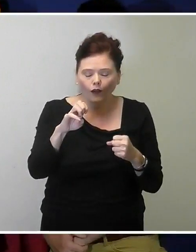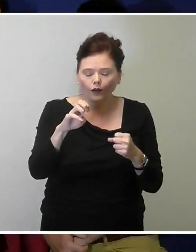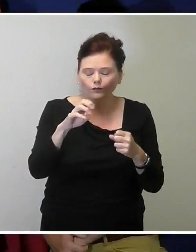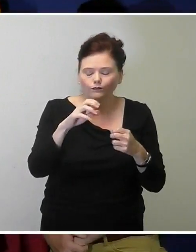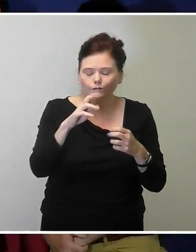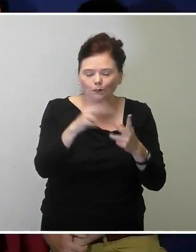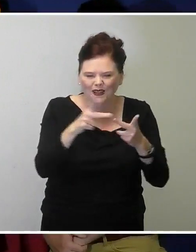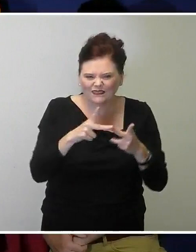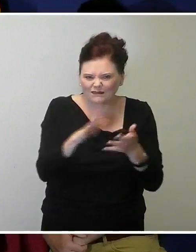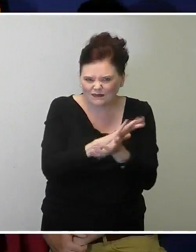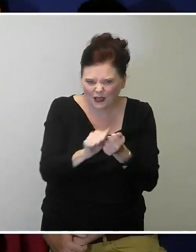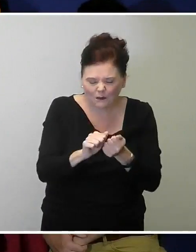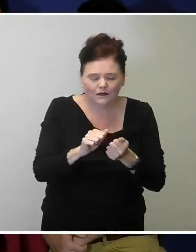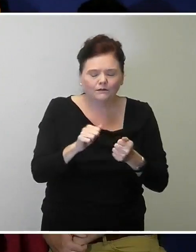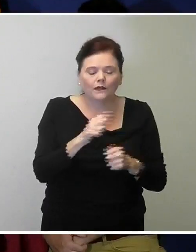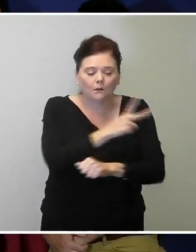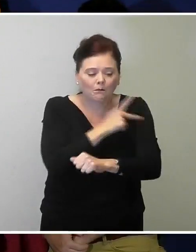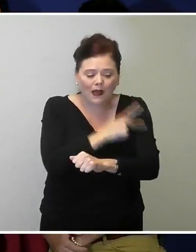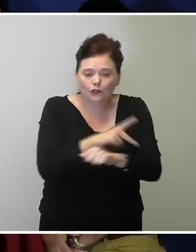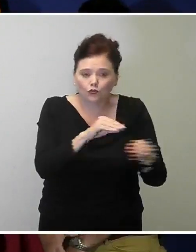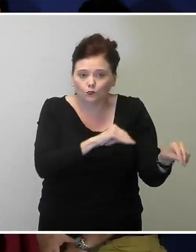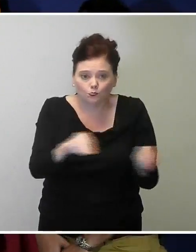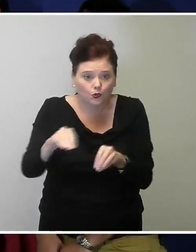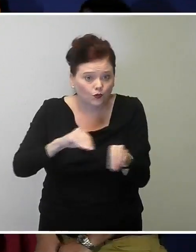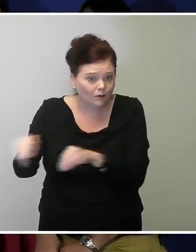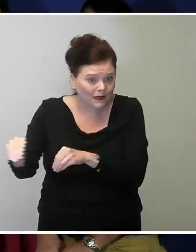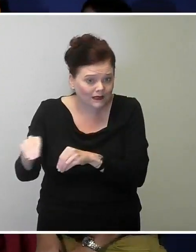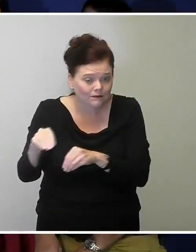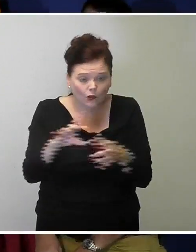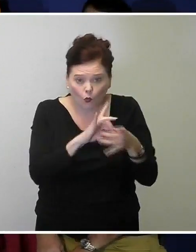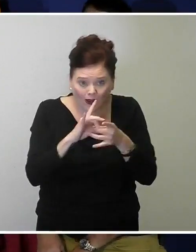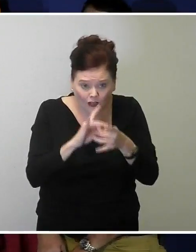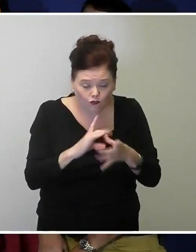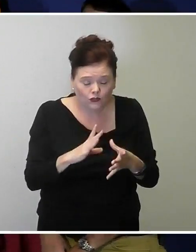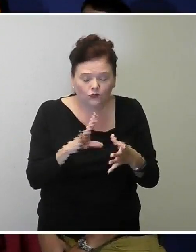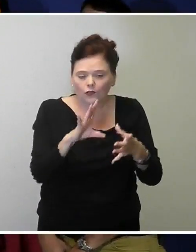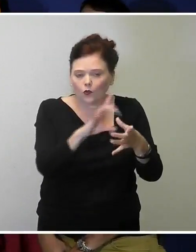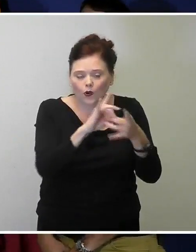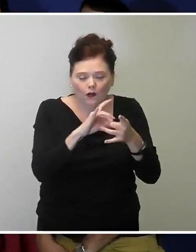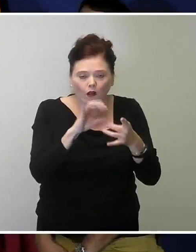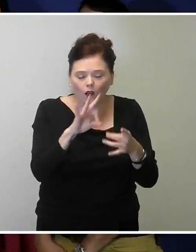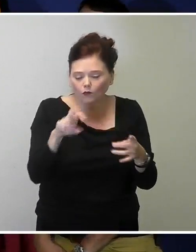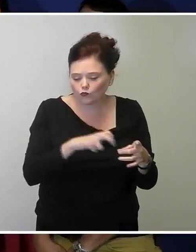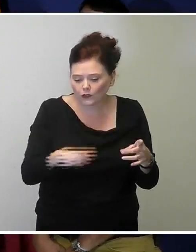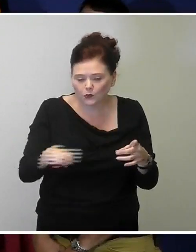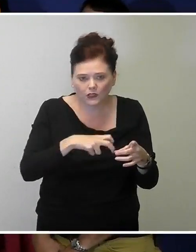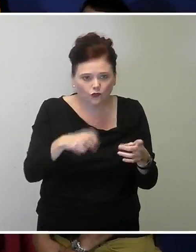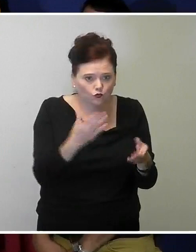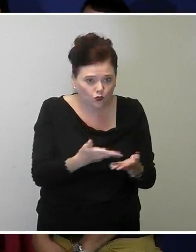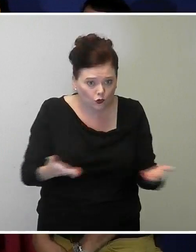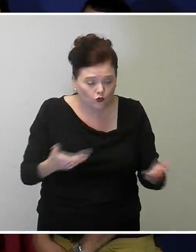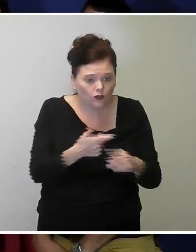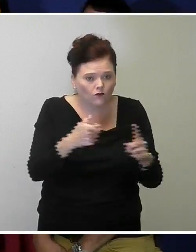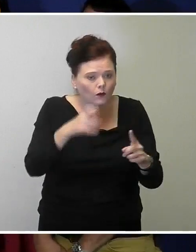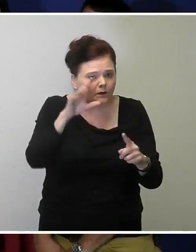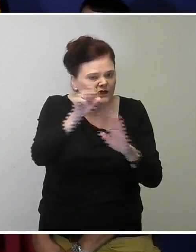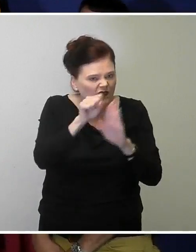ENTITIES. THE STATUS OF WATER SYSTEMS THROUGHOUT THE STATE, HEALTHCARE FACILITY DAMAGE, COORDINATION OF